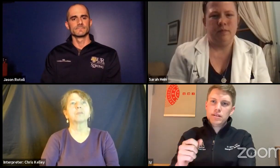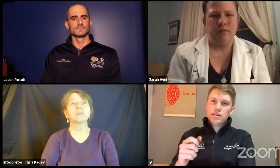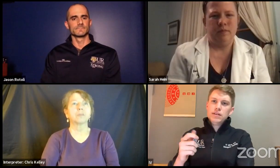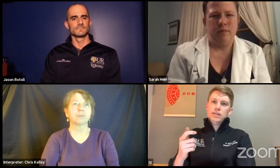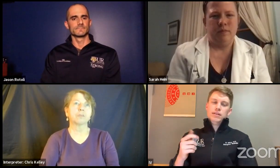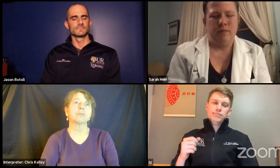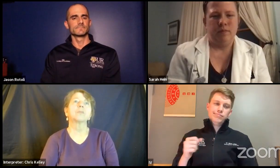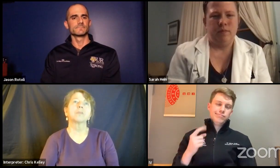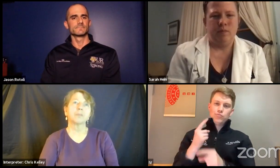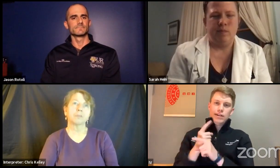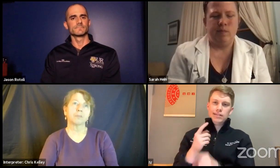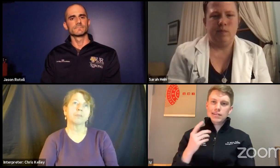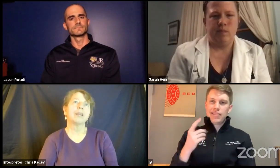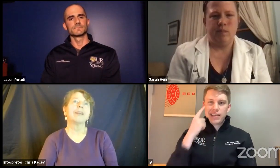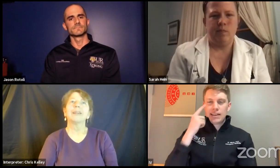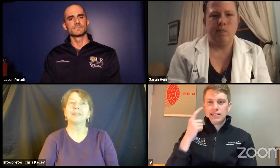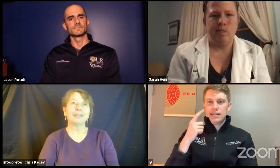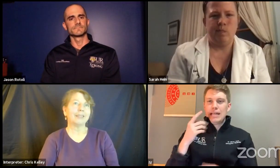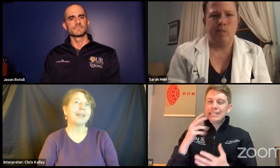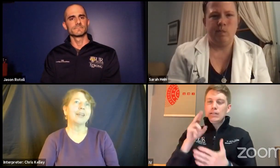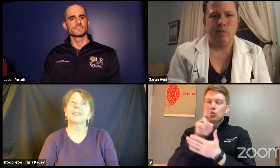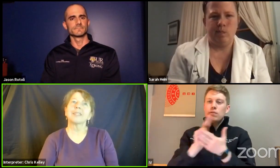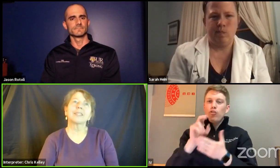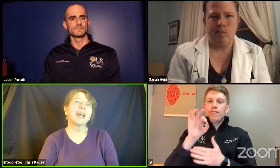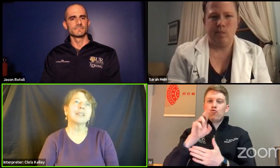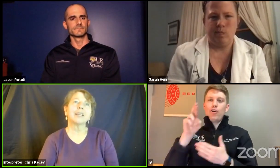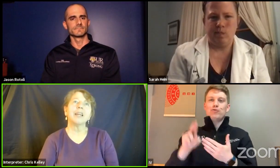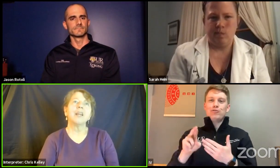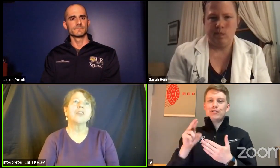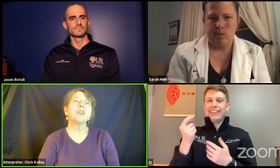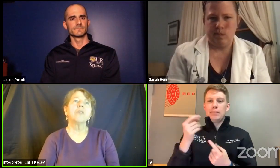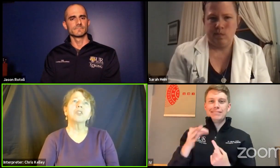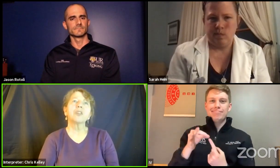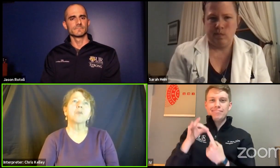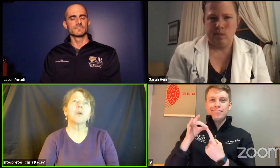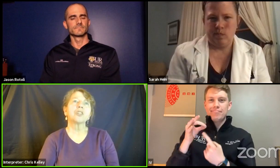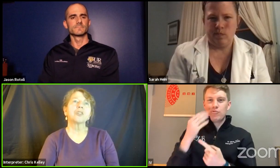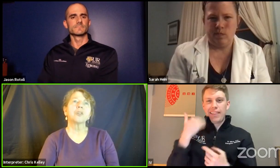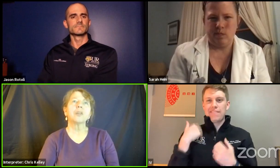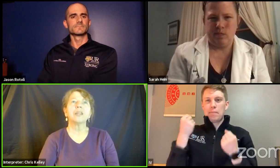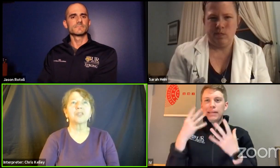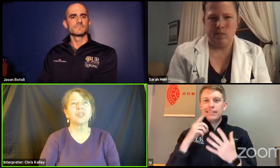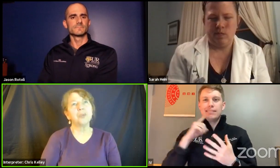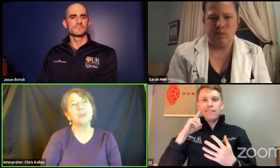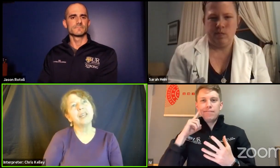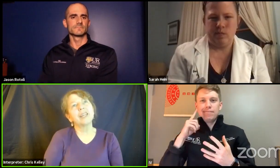communication with our Deaf patients. So, that's wonderful. But of course the interpreter